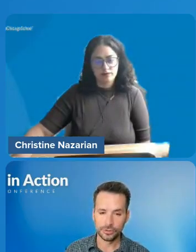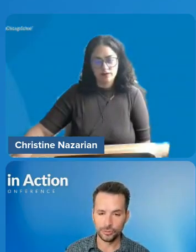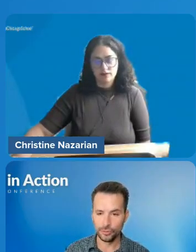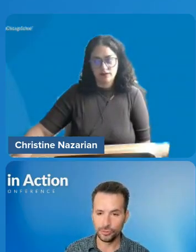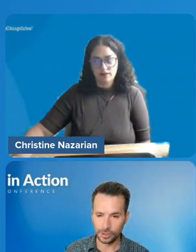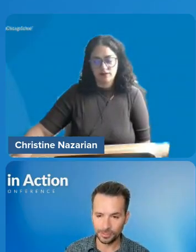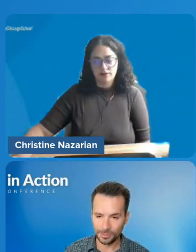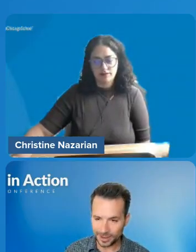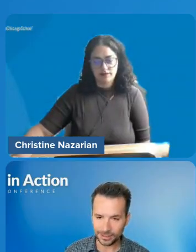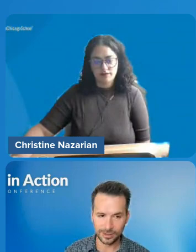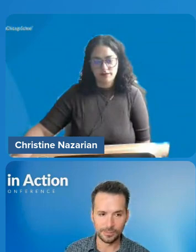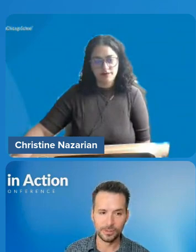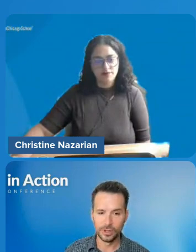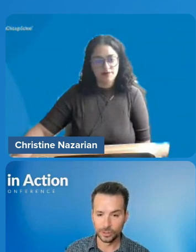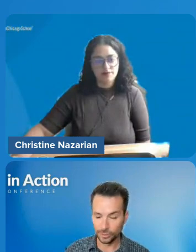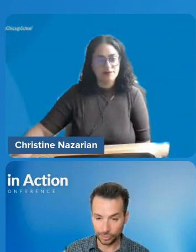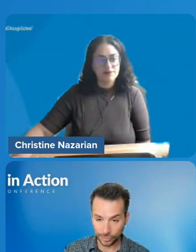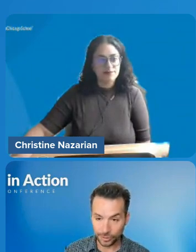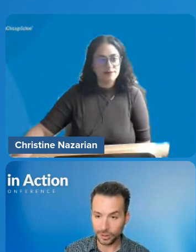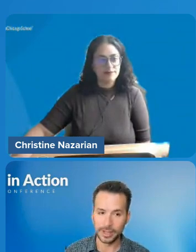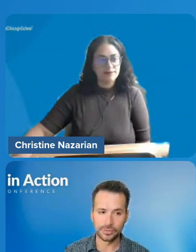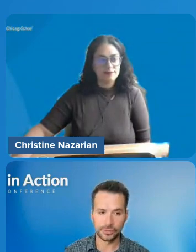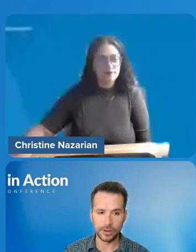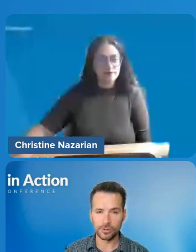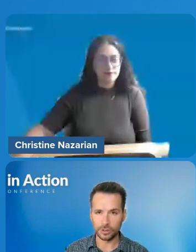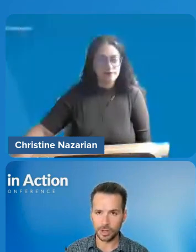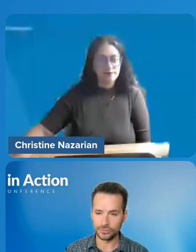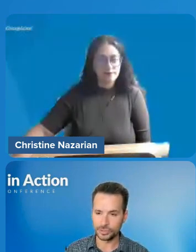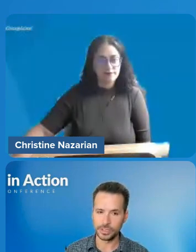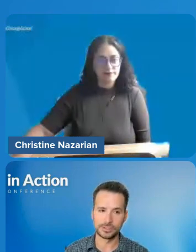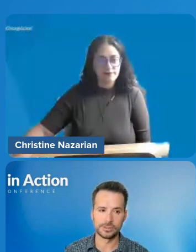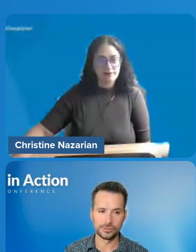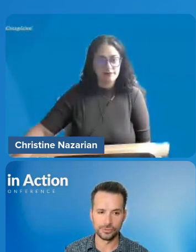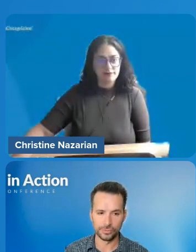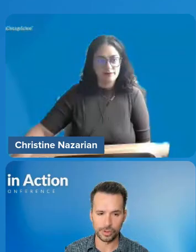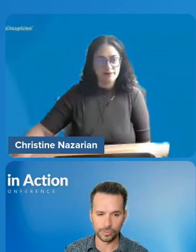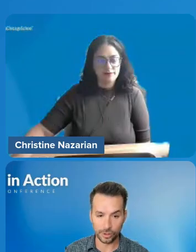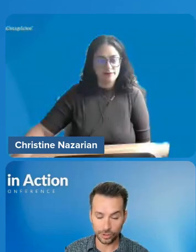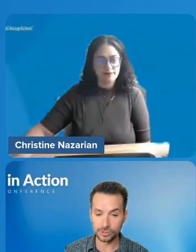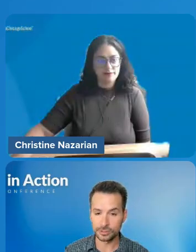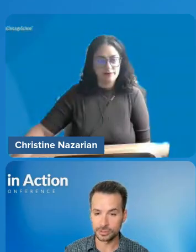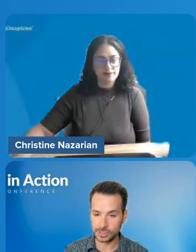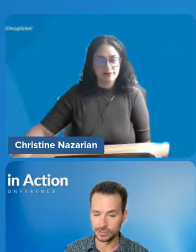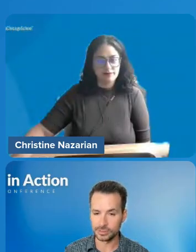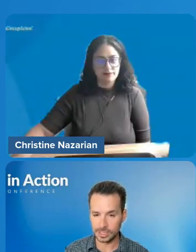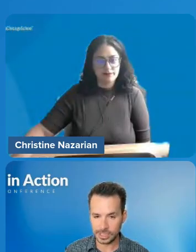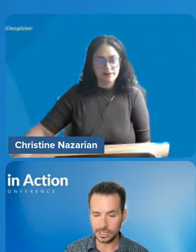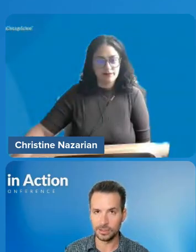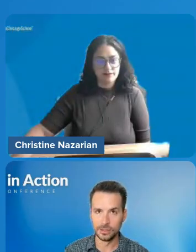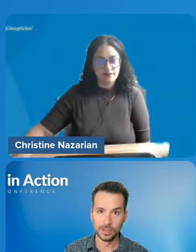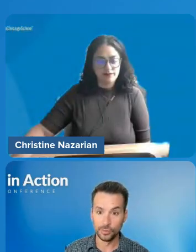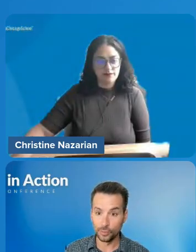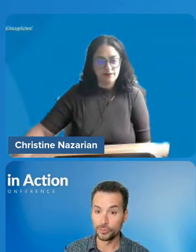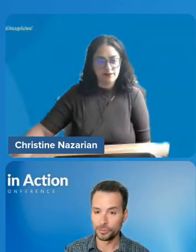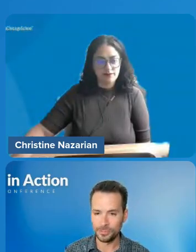to a practicum with real clients without a lot of chances to rehearse the skills they need with real people,